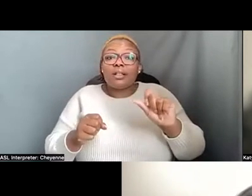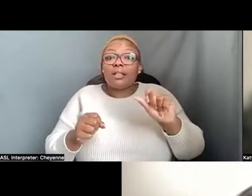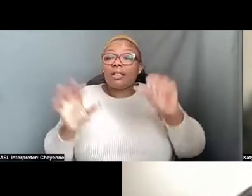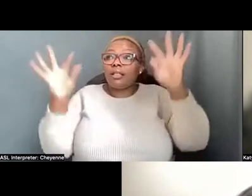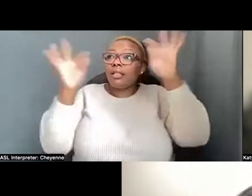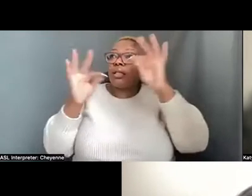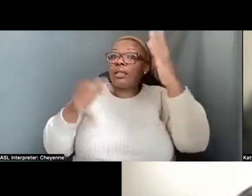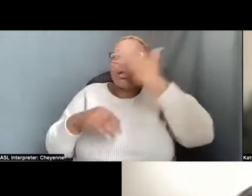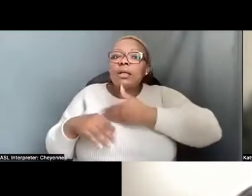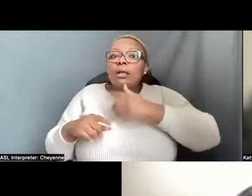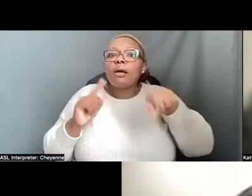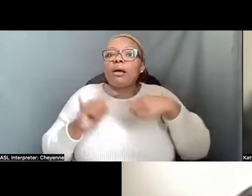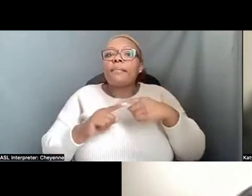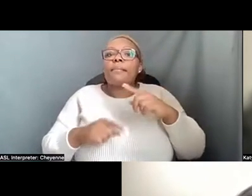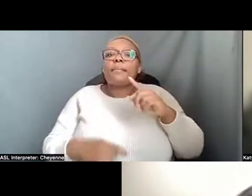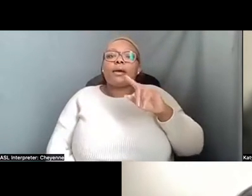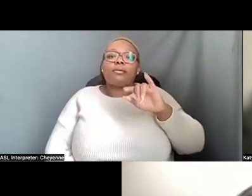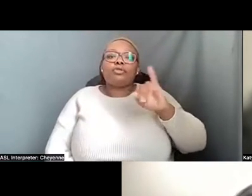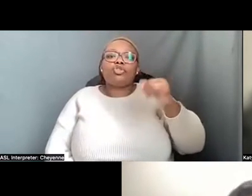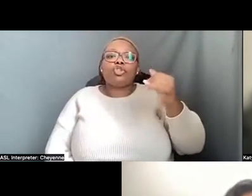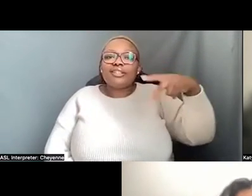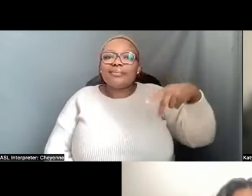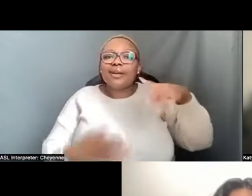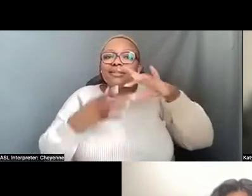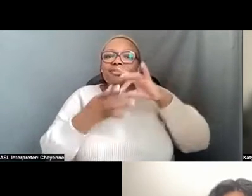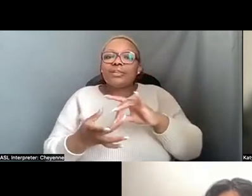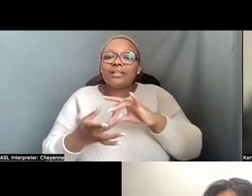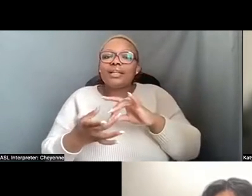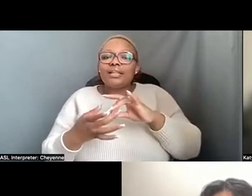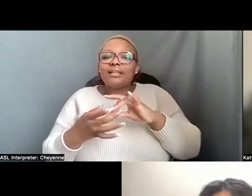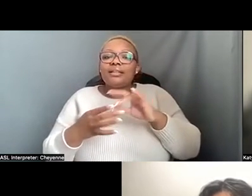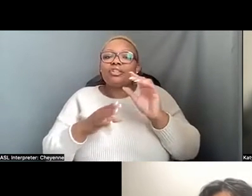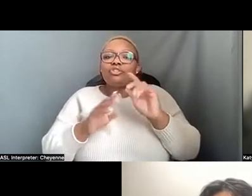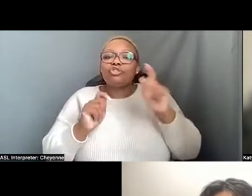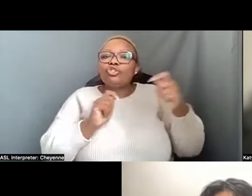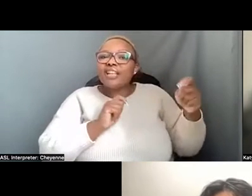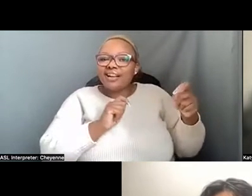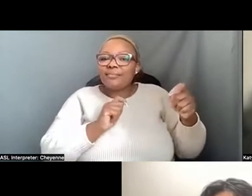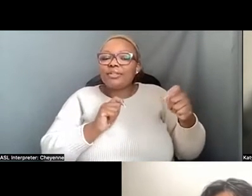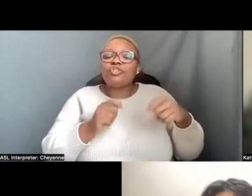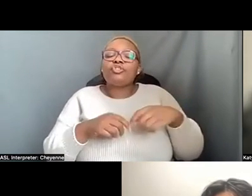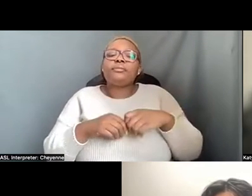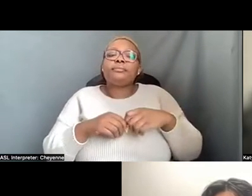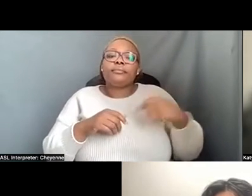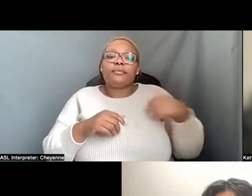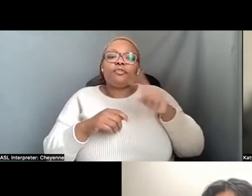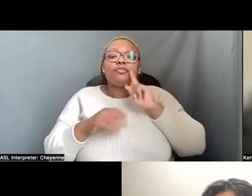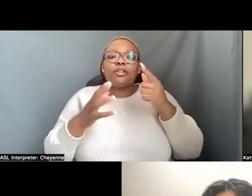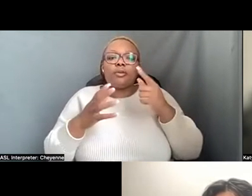about what journalistic practice is with regard to documentary that we really want to try to push into a little bit.